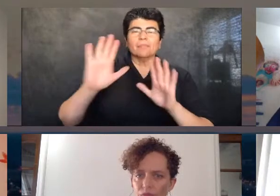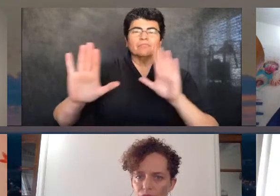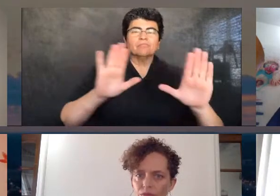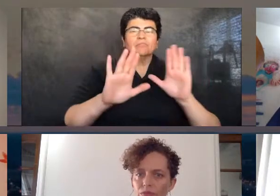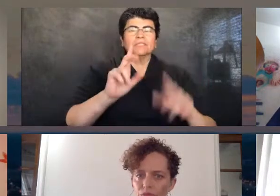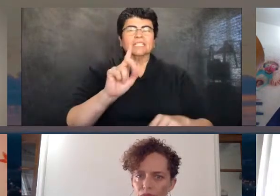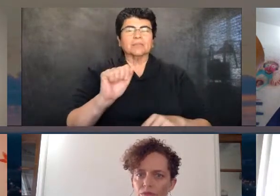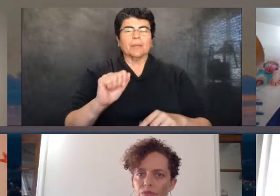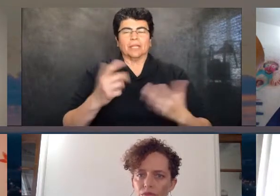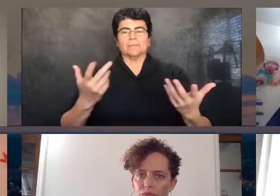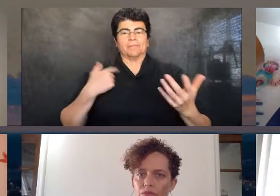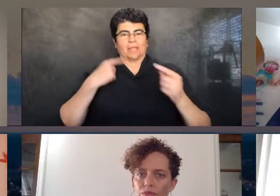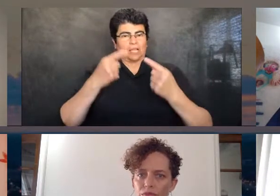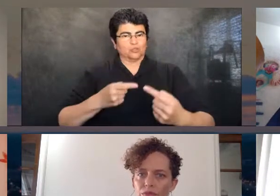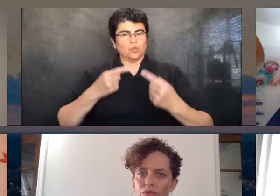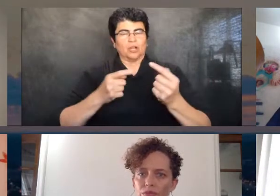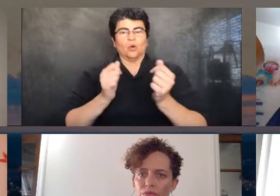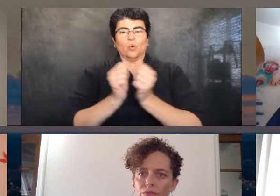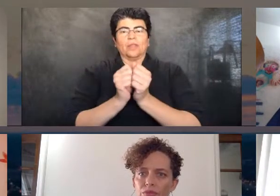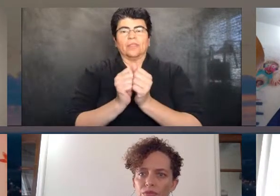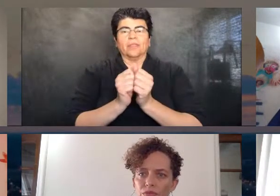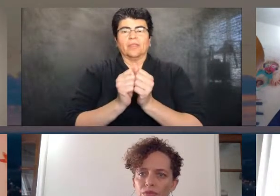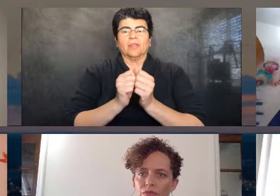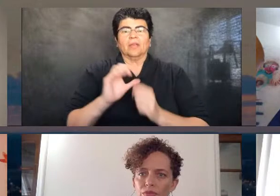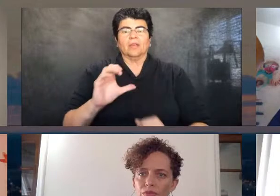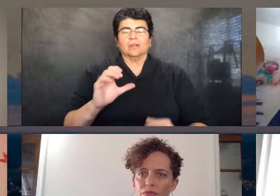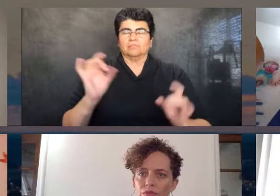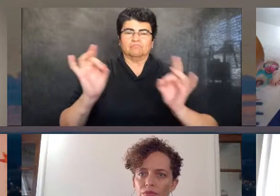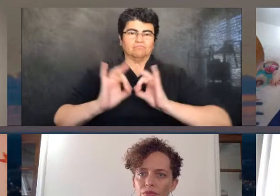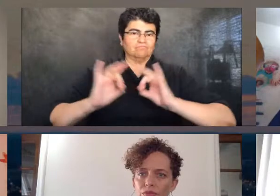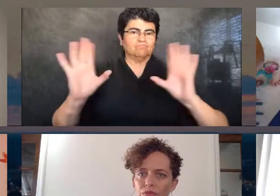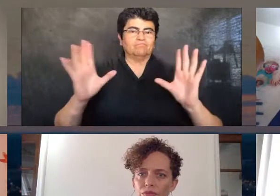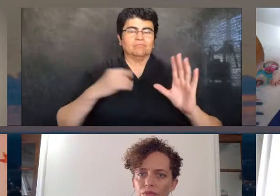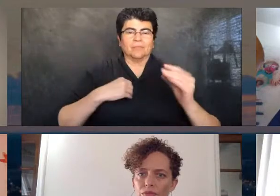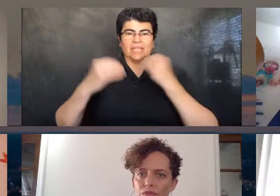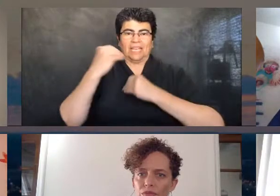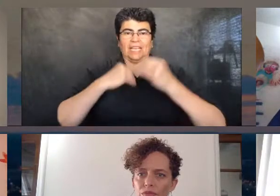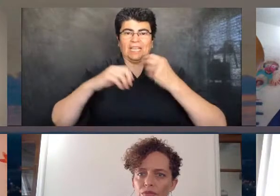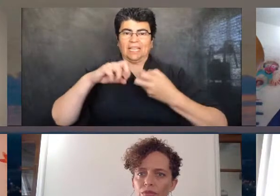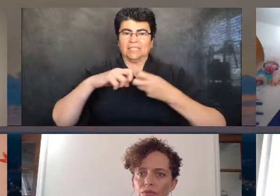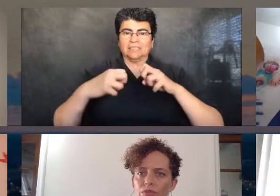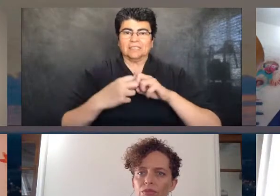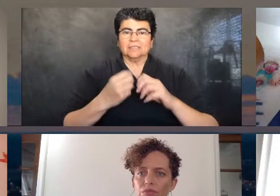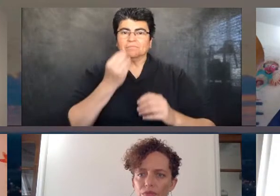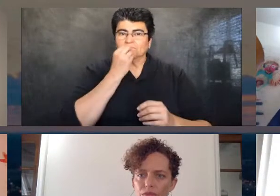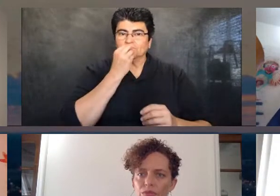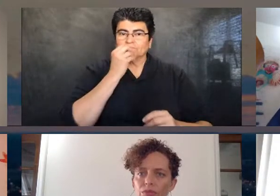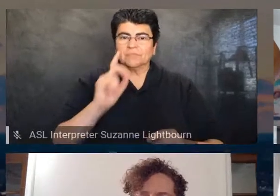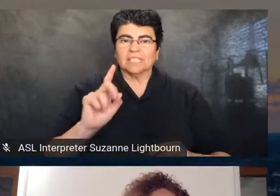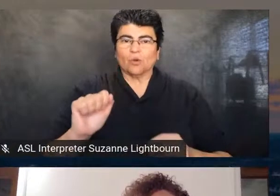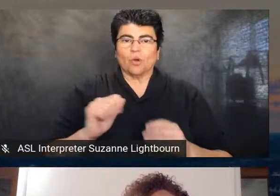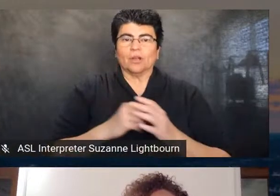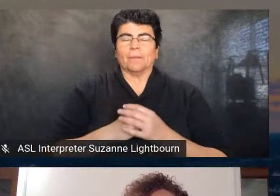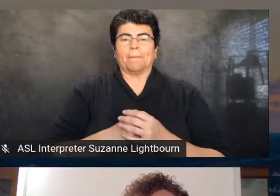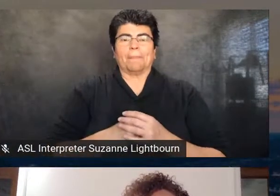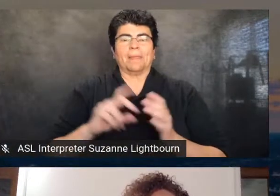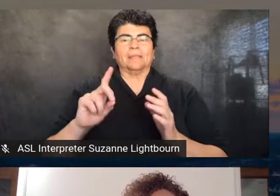I also struggled with a crippling eating disorder as a young person,